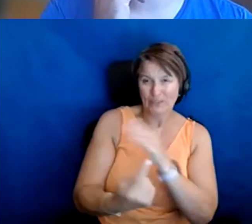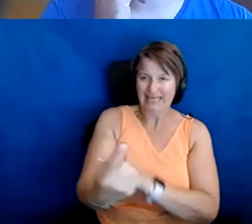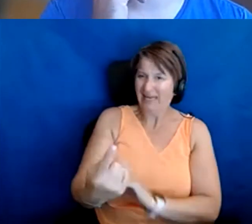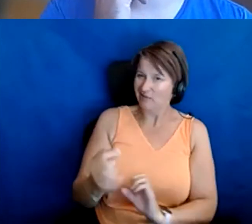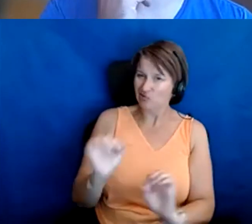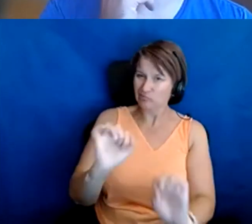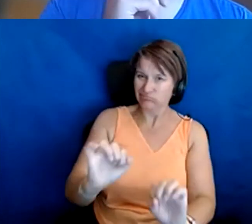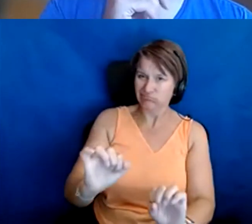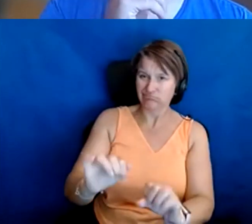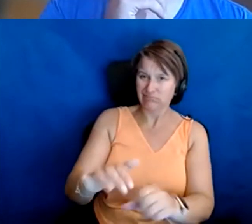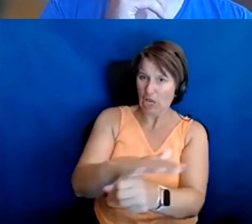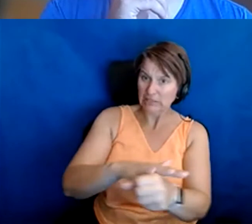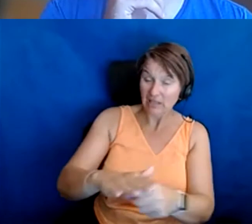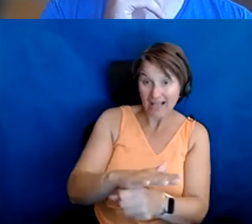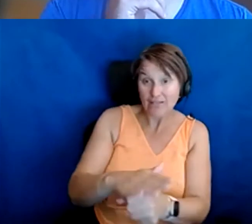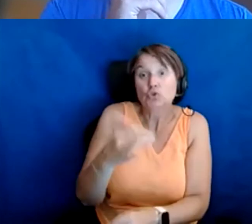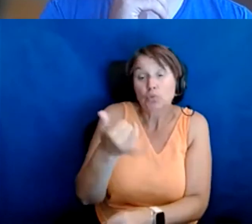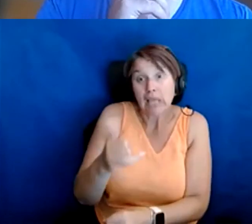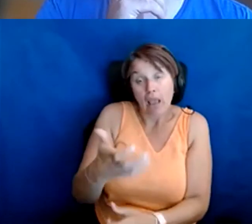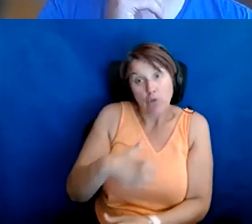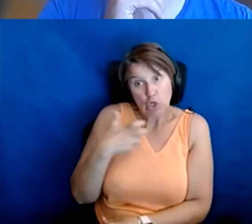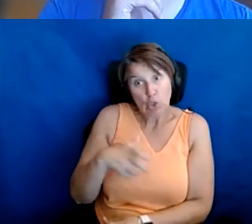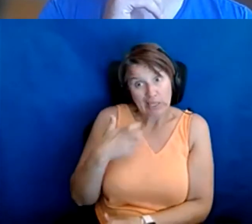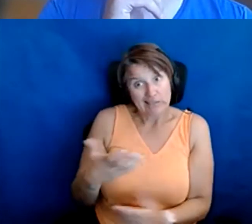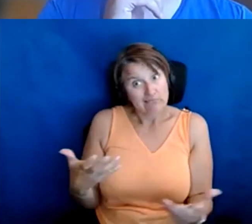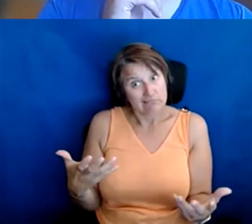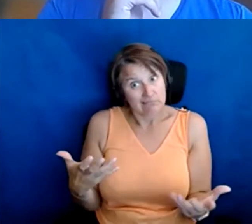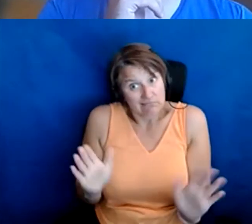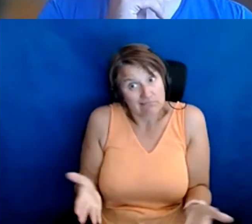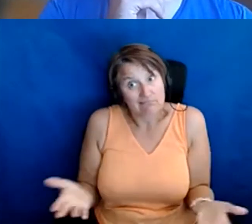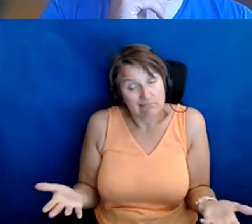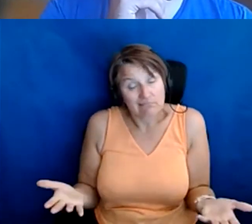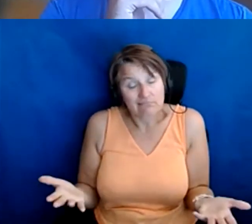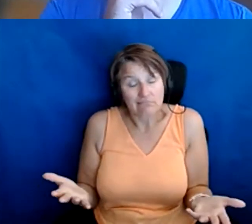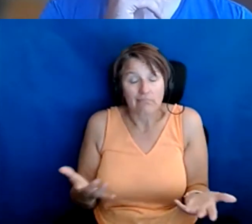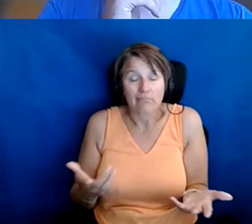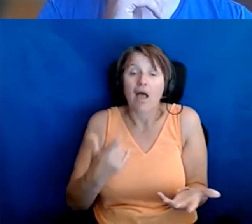Sometimes it's annoying, but also it can, it can be beneficial.